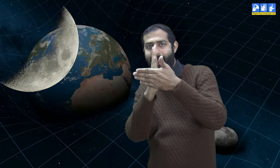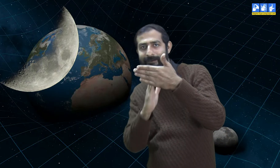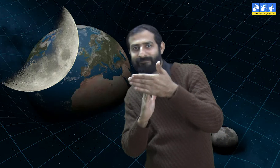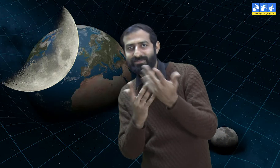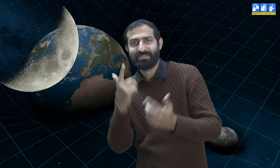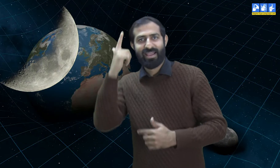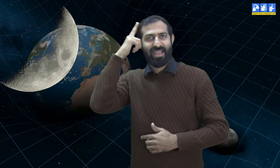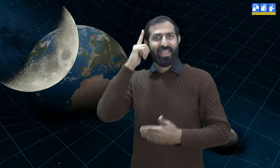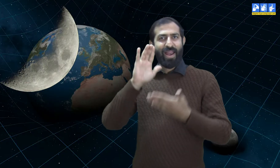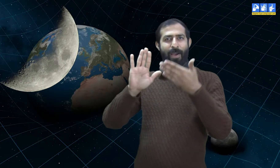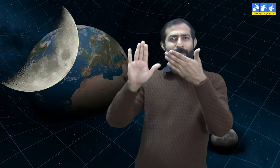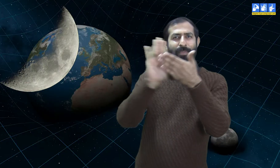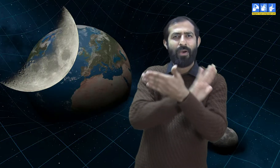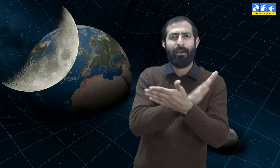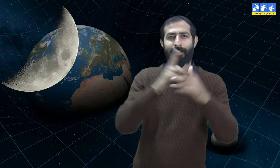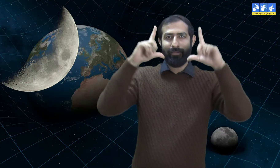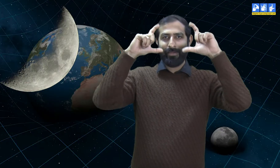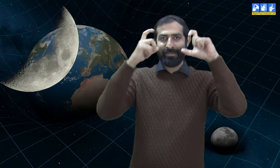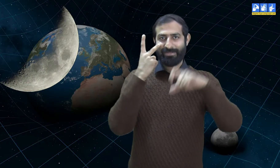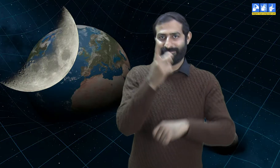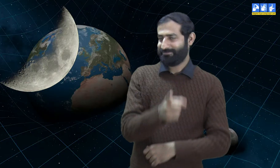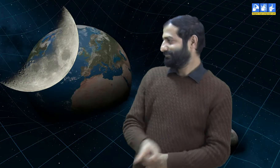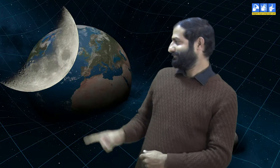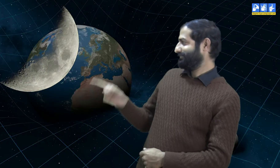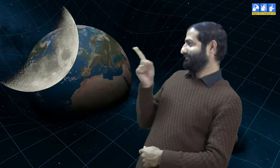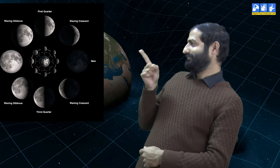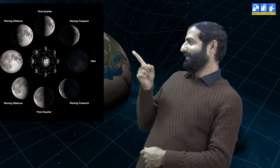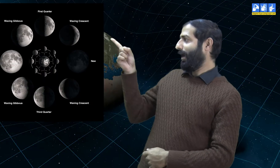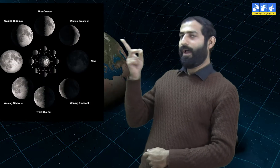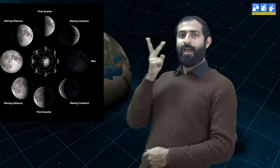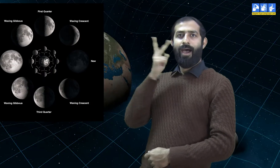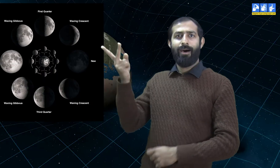sometimes a big bright moon and sometimes not visible at all. As shown in this picture.